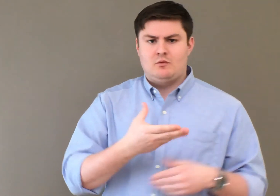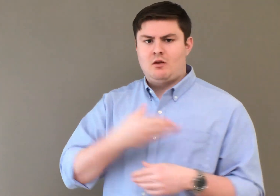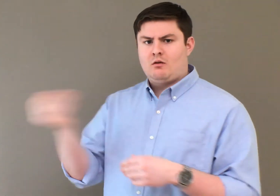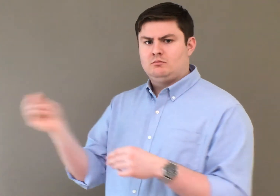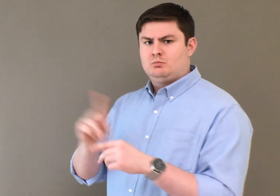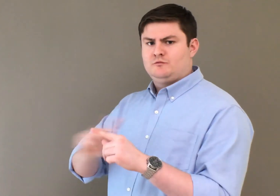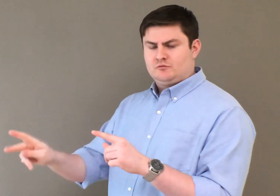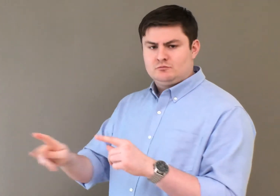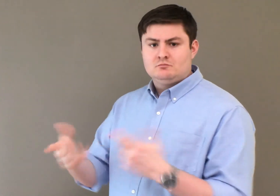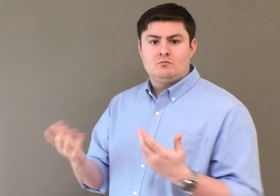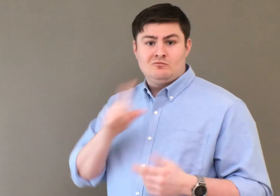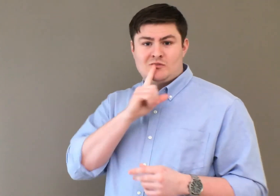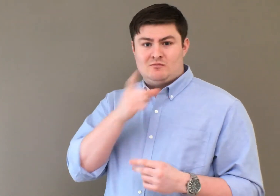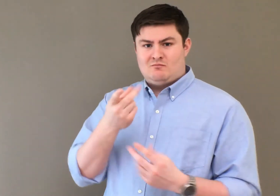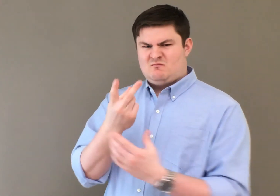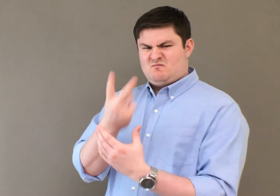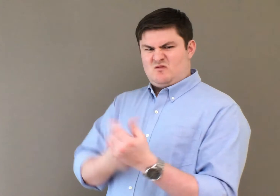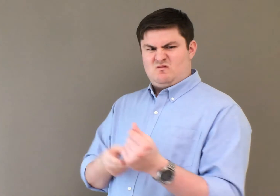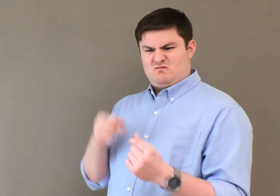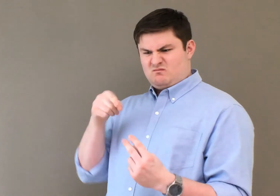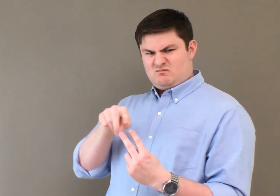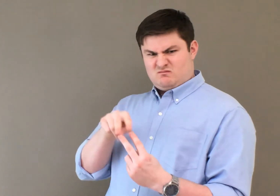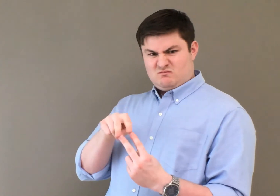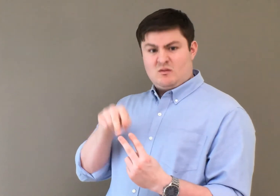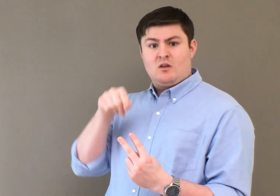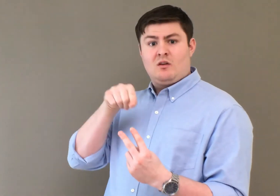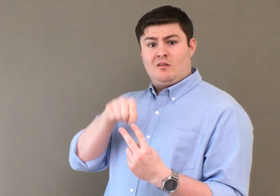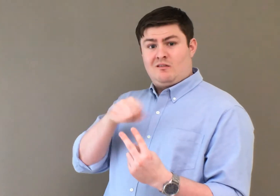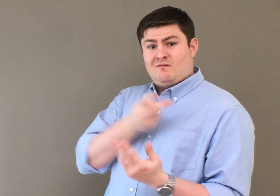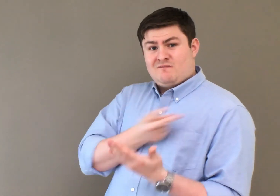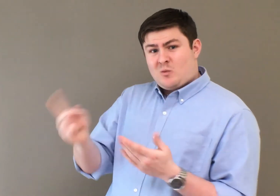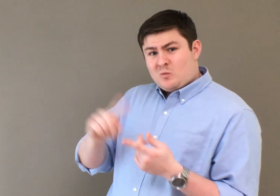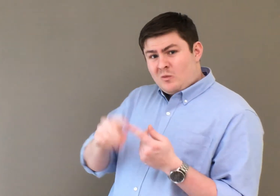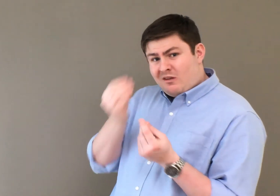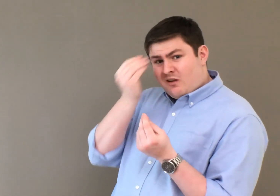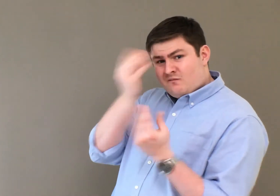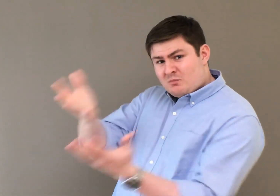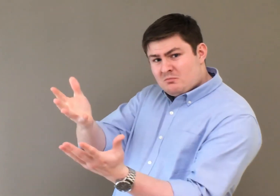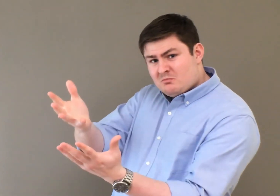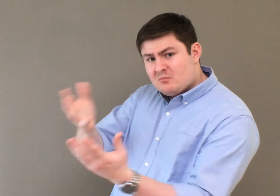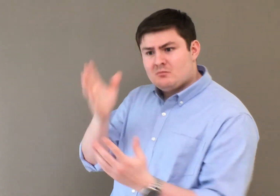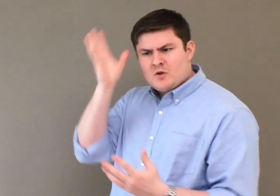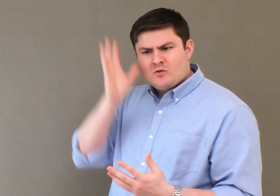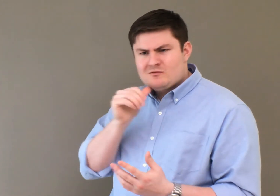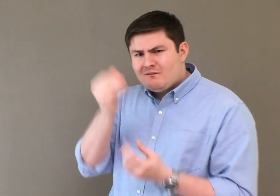at work here. Both the process and the audiologists involved fail to get parents the right information